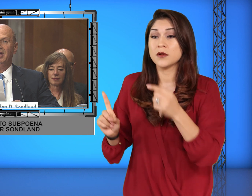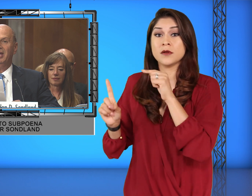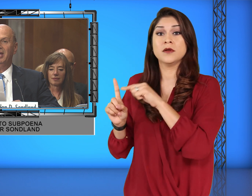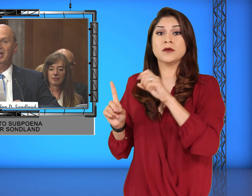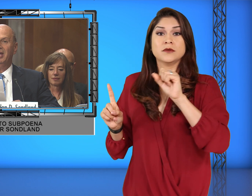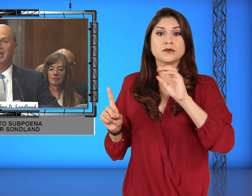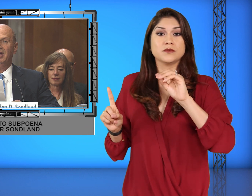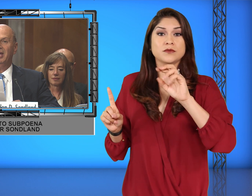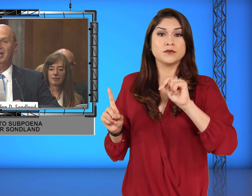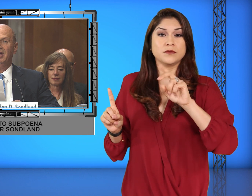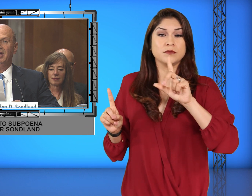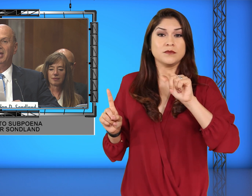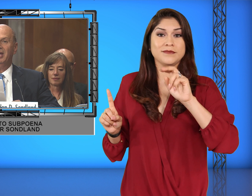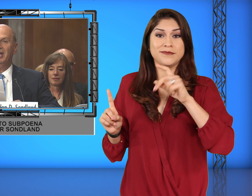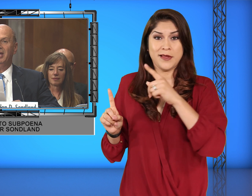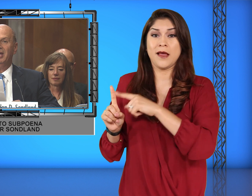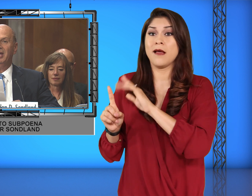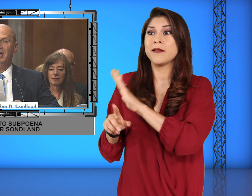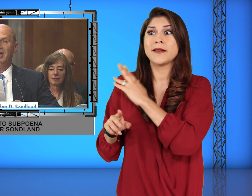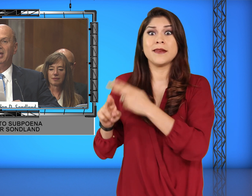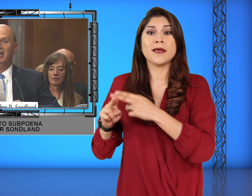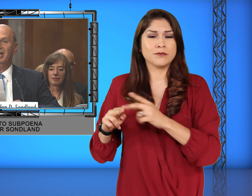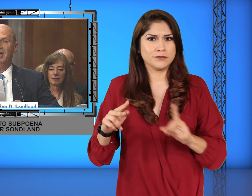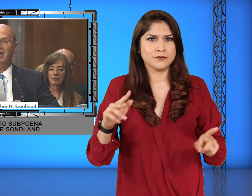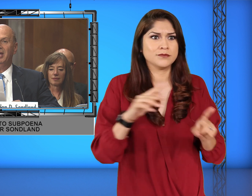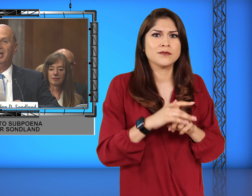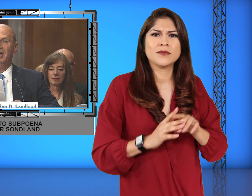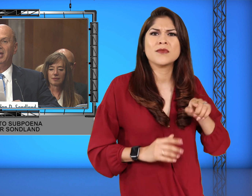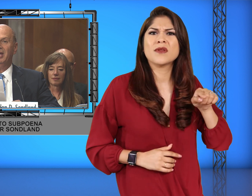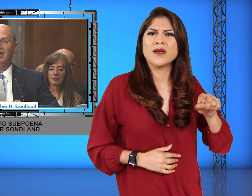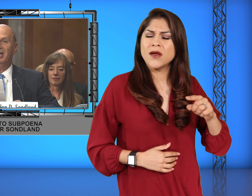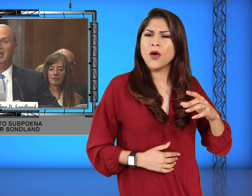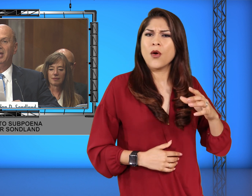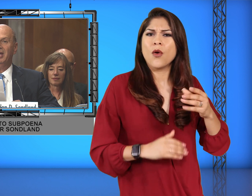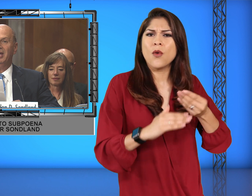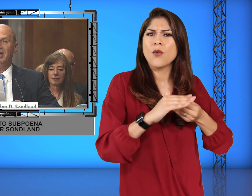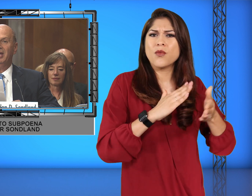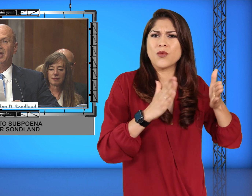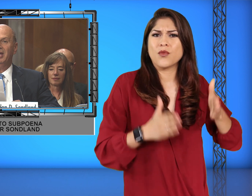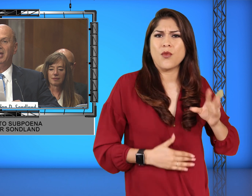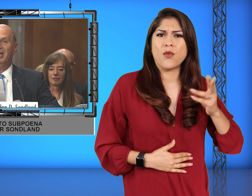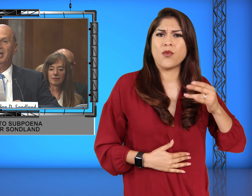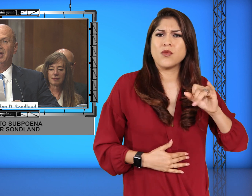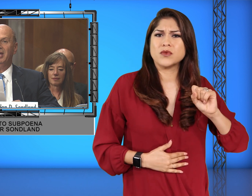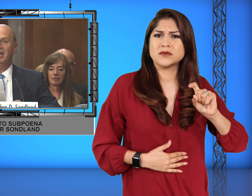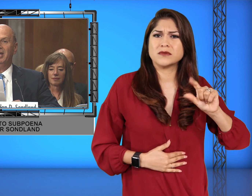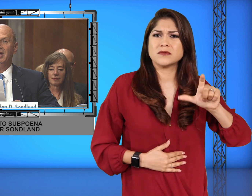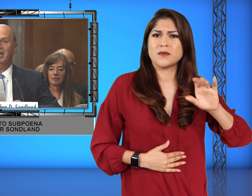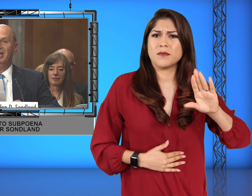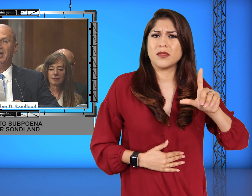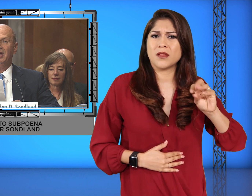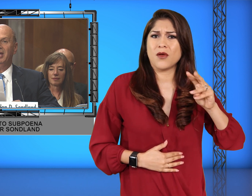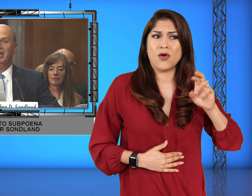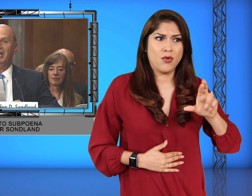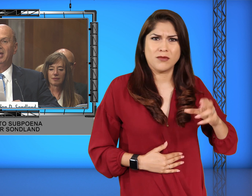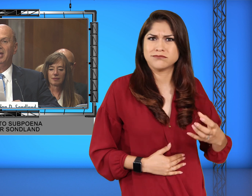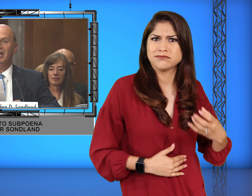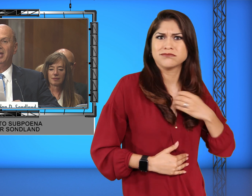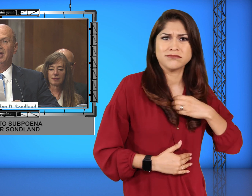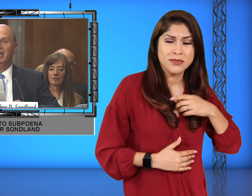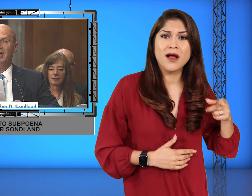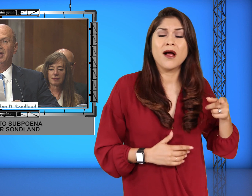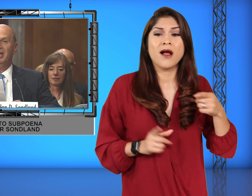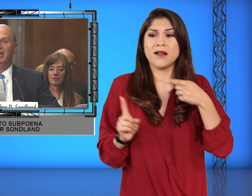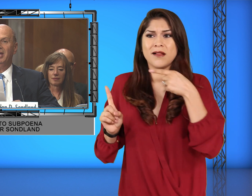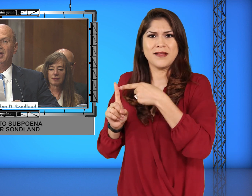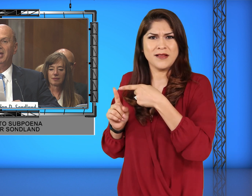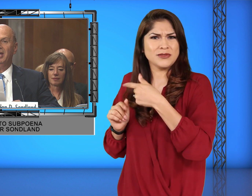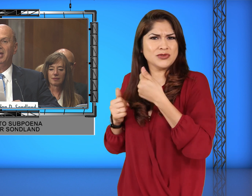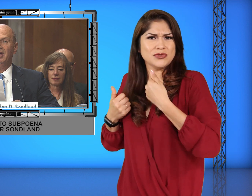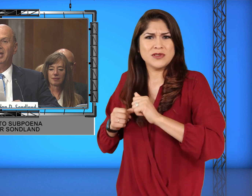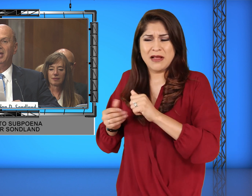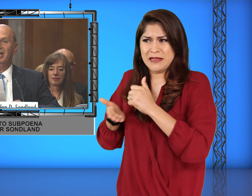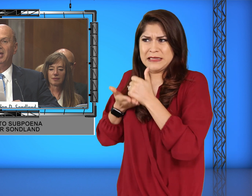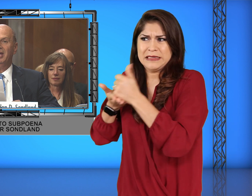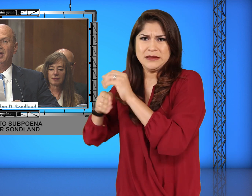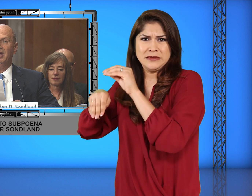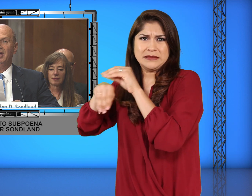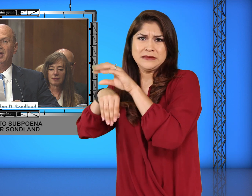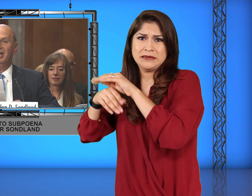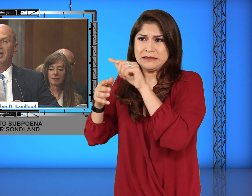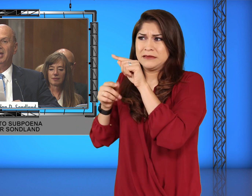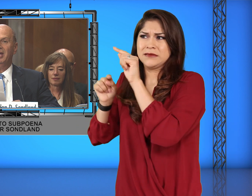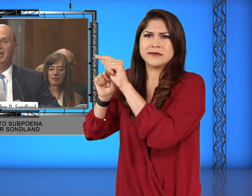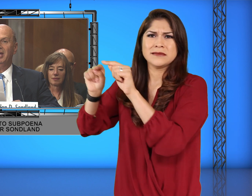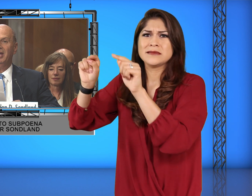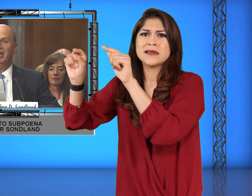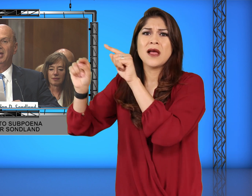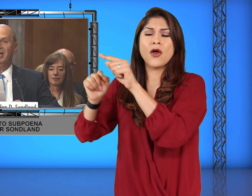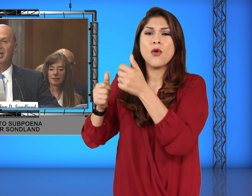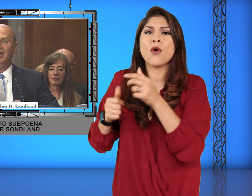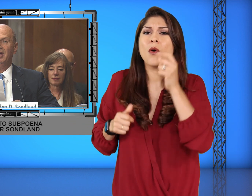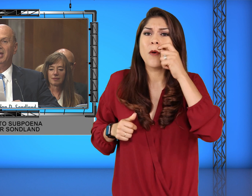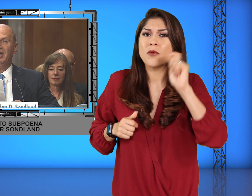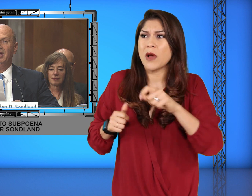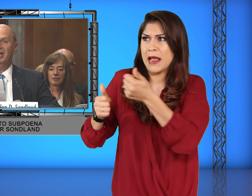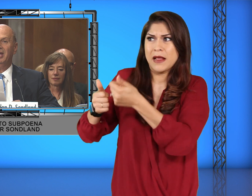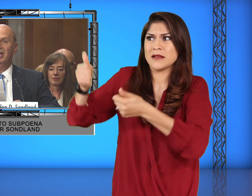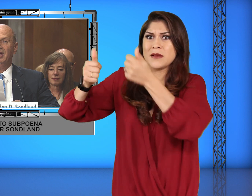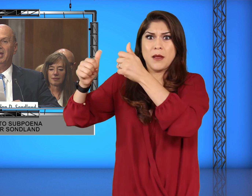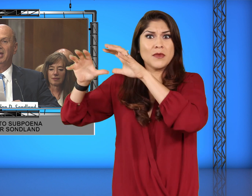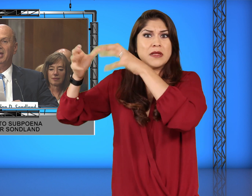Sondland was also mentioned in the whistleblower complaint for allegedly giving advice to Ukrainian